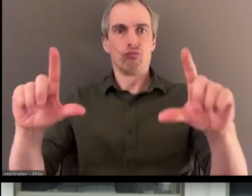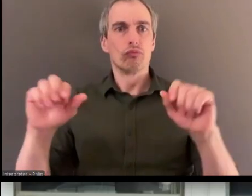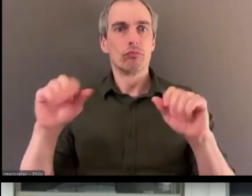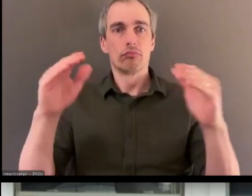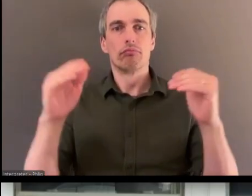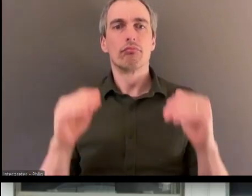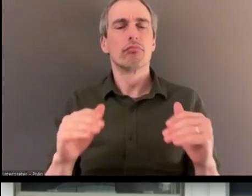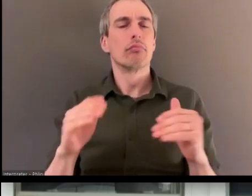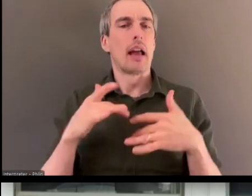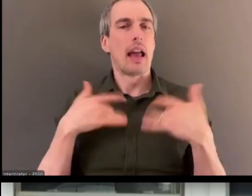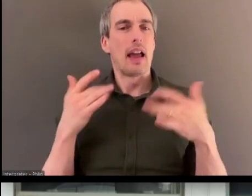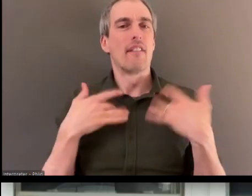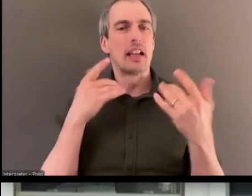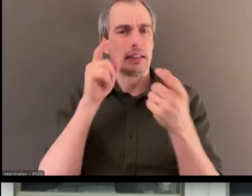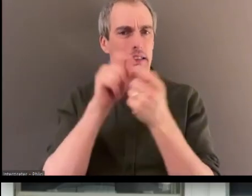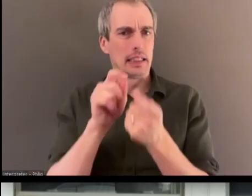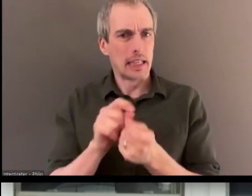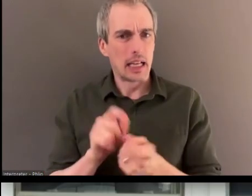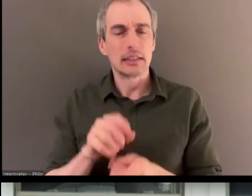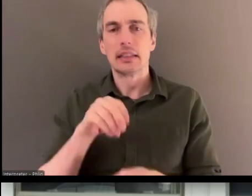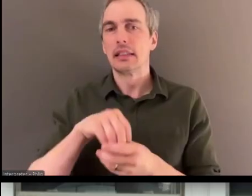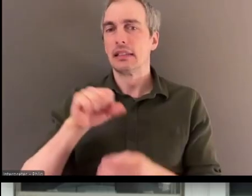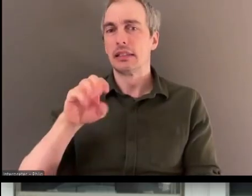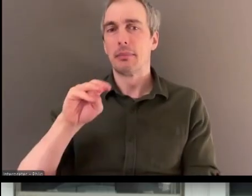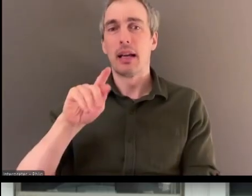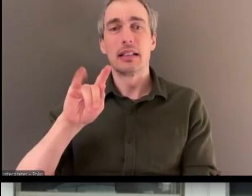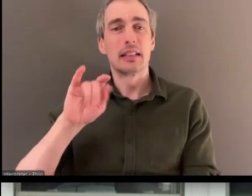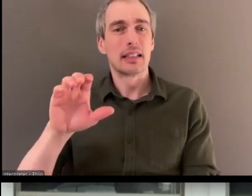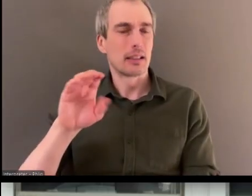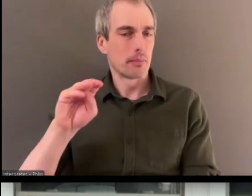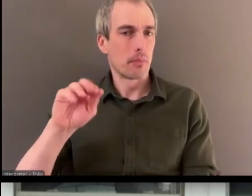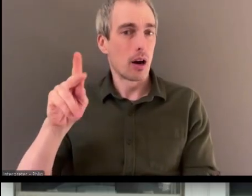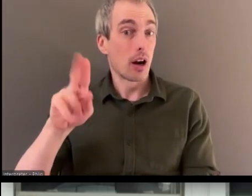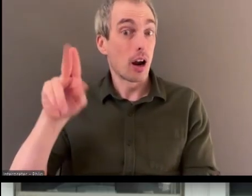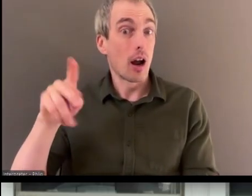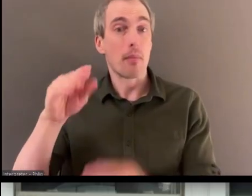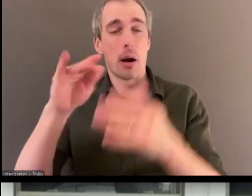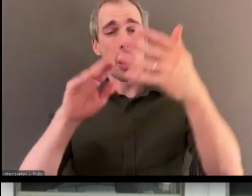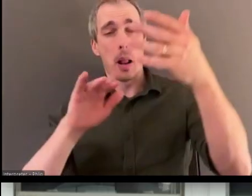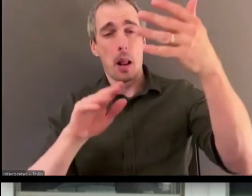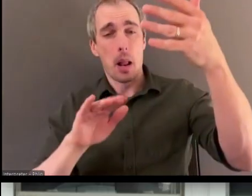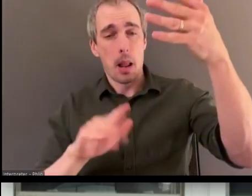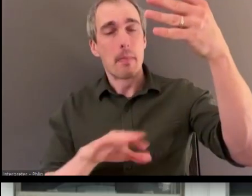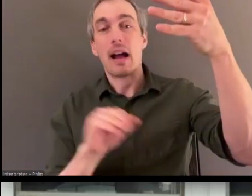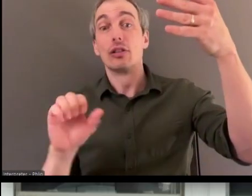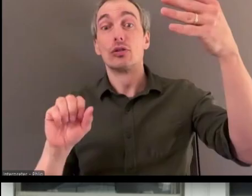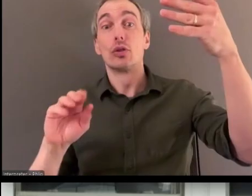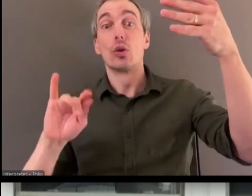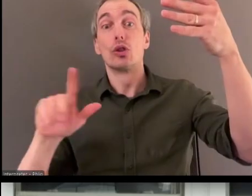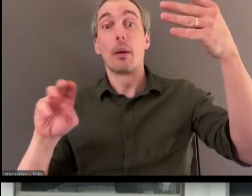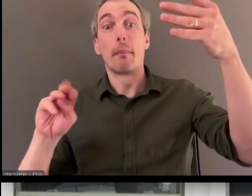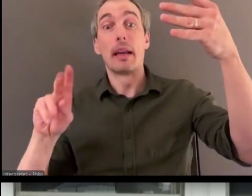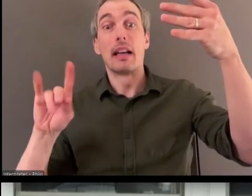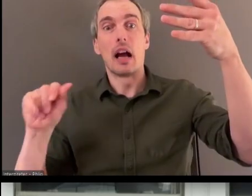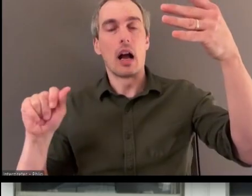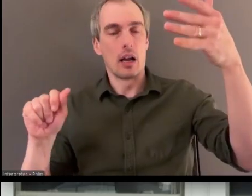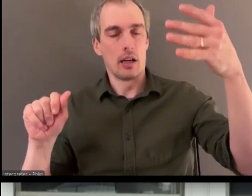including all the social media handles. It decided to consolidate them into one single line as well for efficiency.